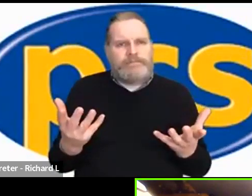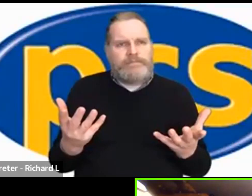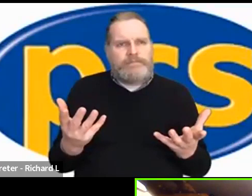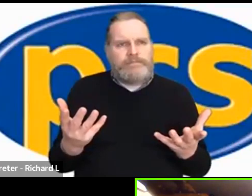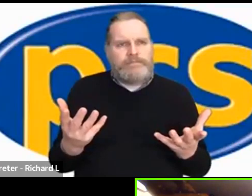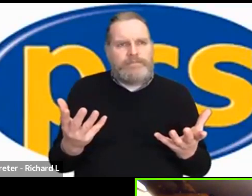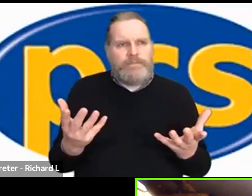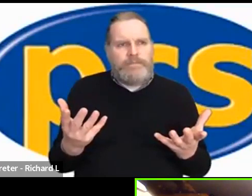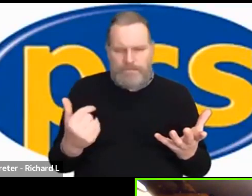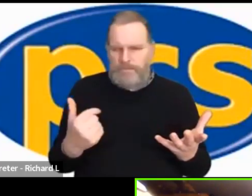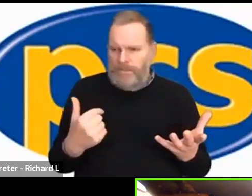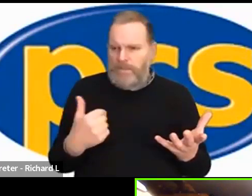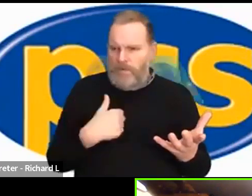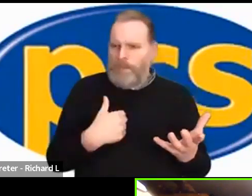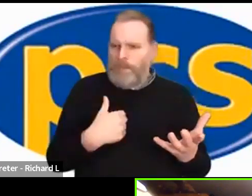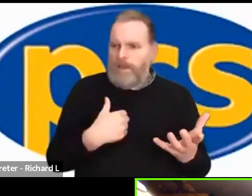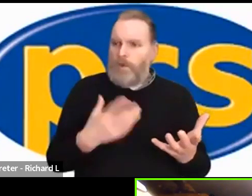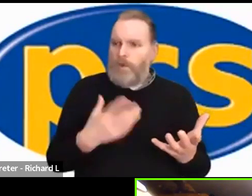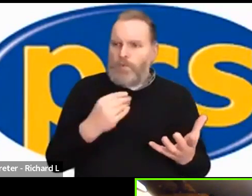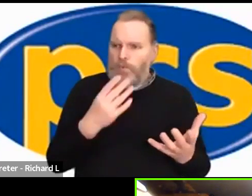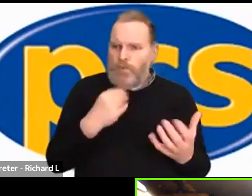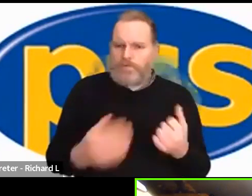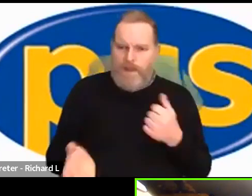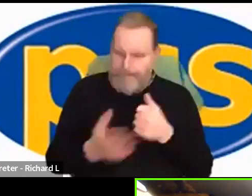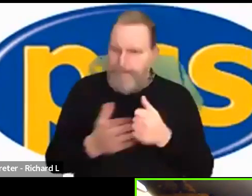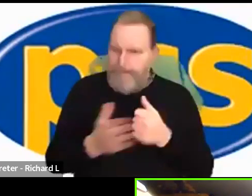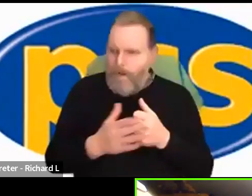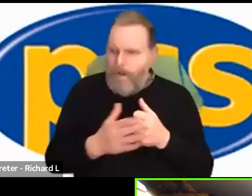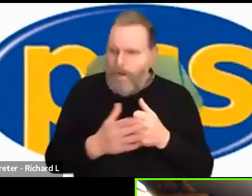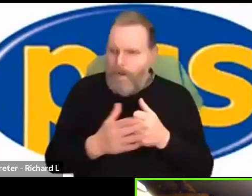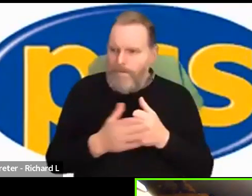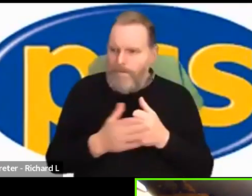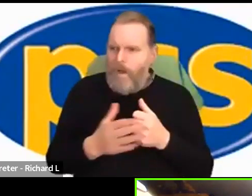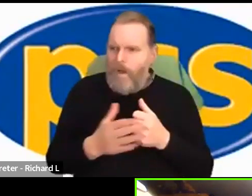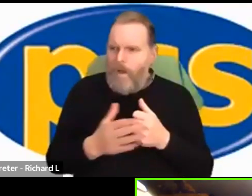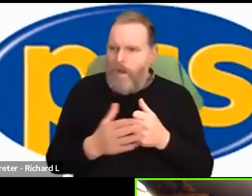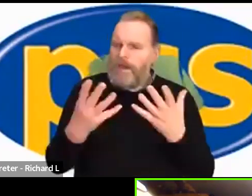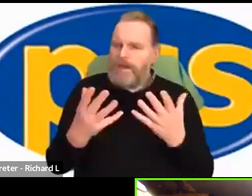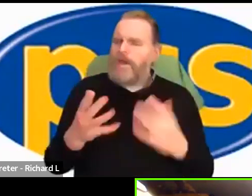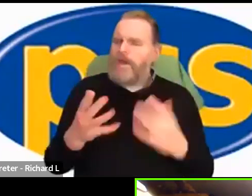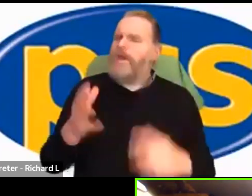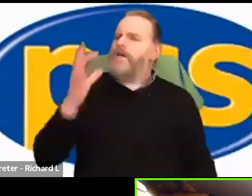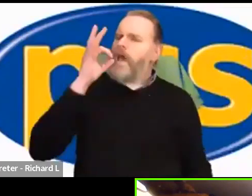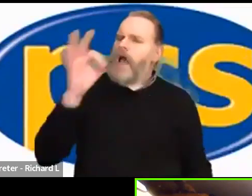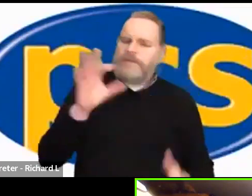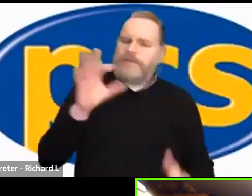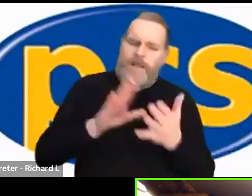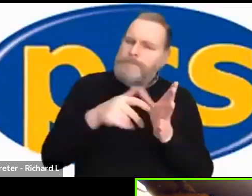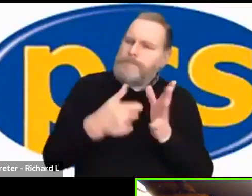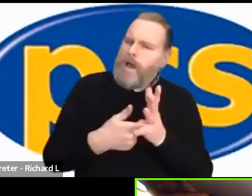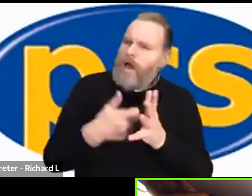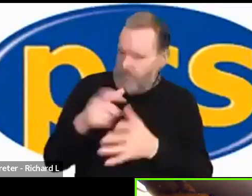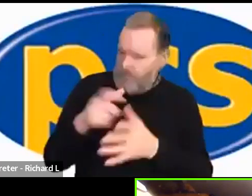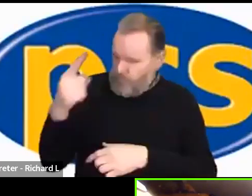pleasure. I'm probably not using . Oh, and isn't every a real pleasure? I'm probably not use slice in time that we're allowed to strike for the rebalot So maybe you wanna pick up the general